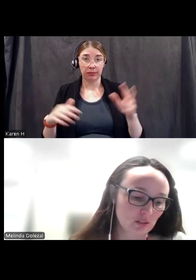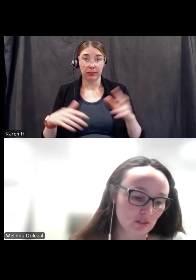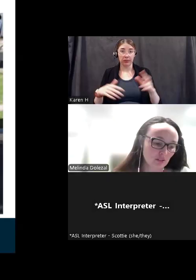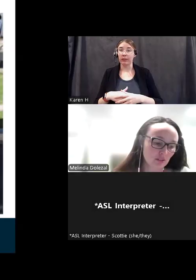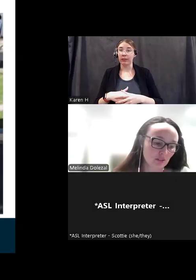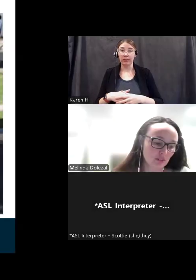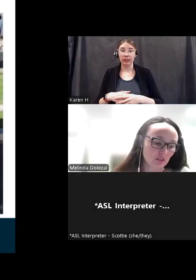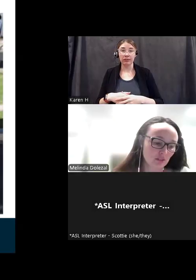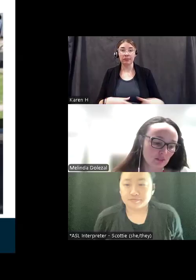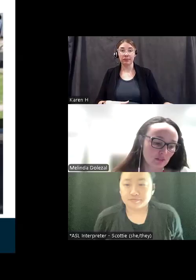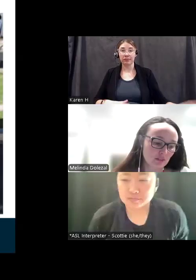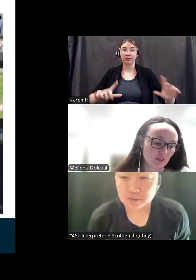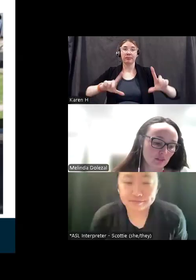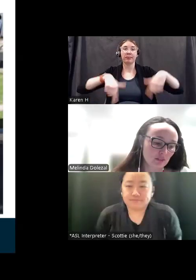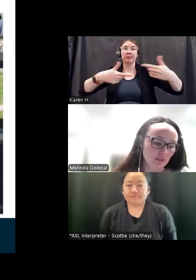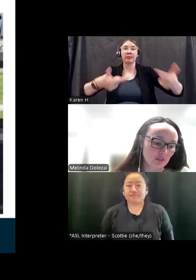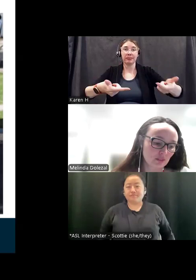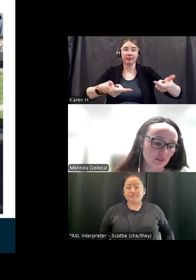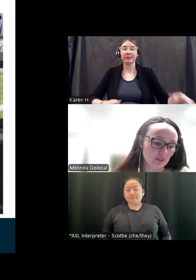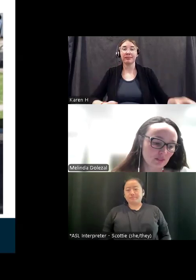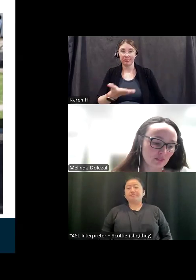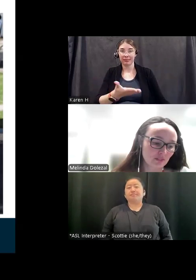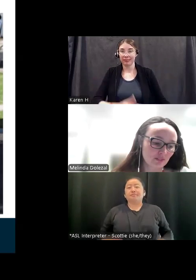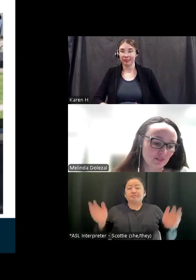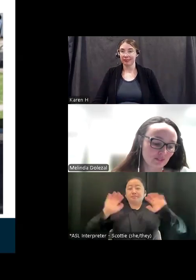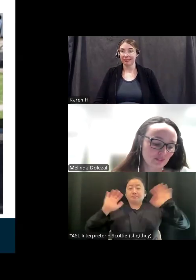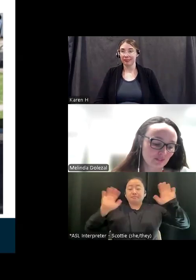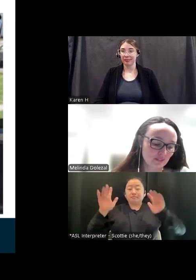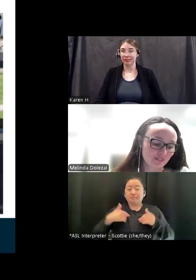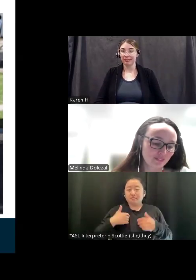Bora: Could you take over? I don't want people to get --